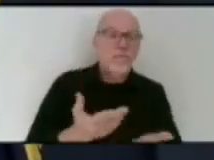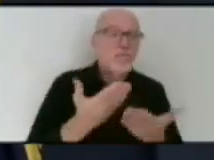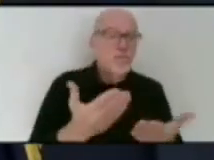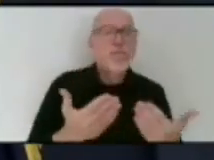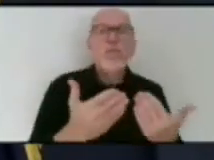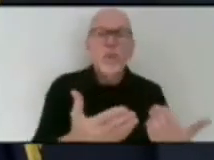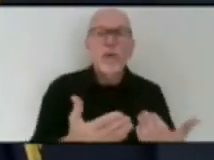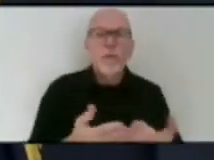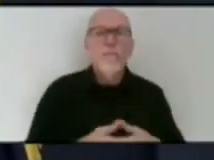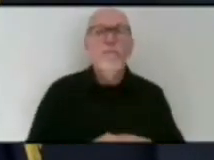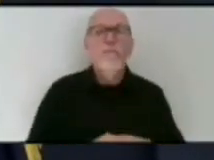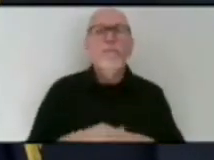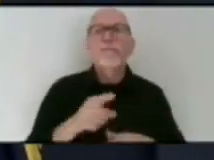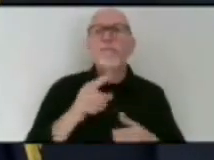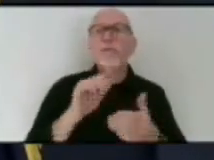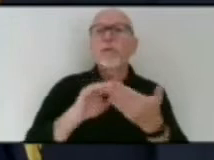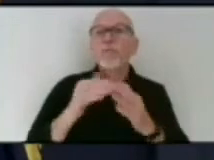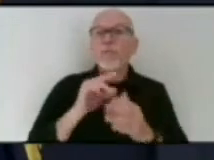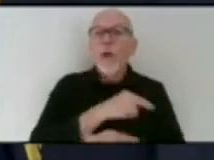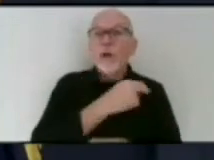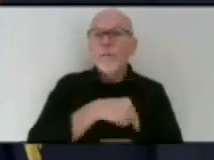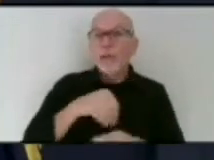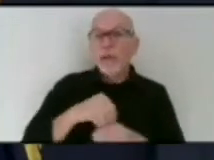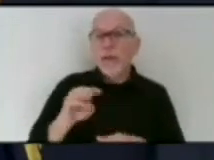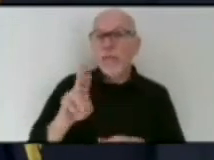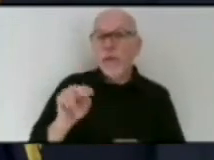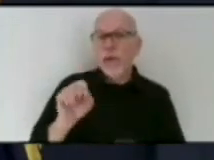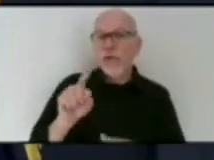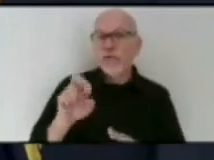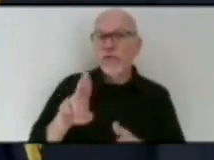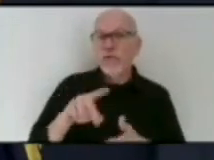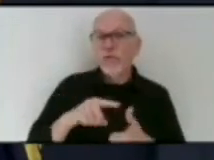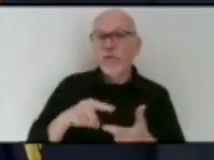Community Hospital in Munster, Clarke Memorial Hospital in Jeffersonville